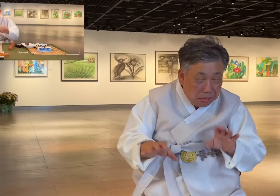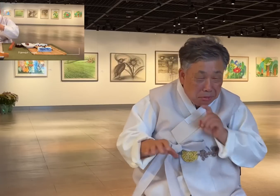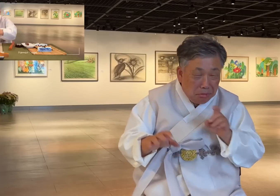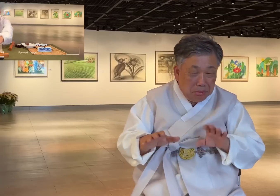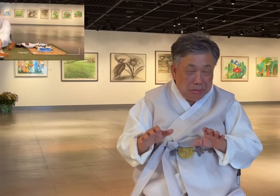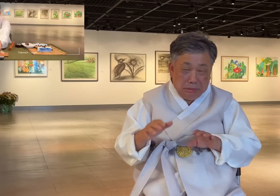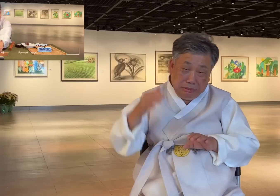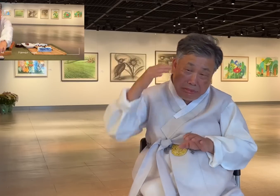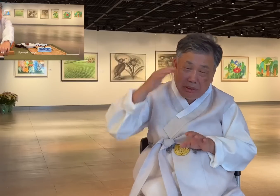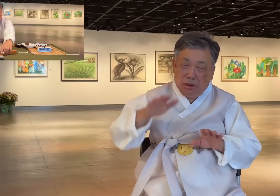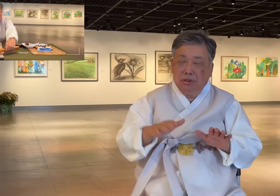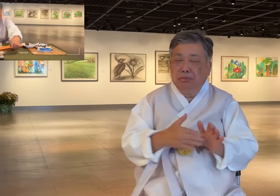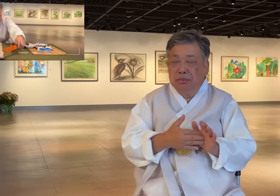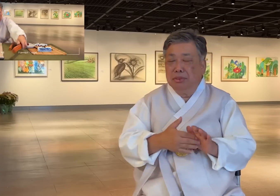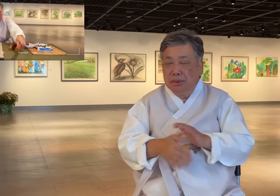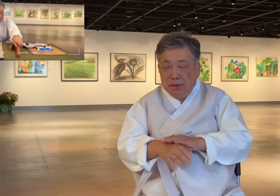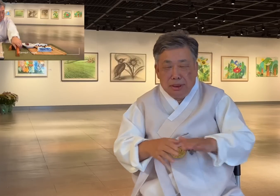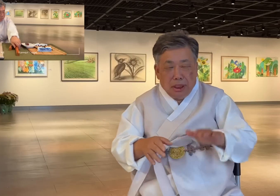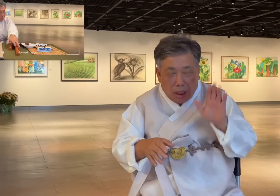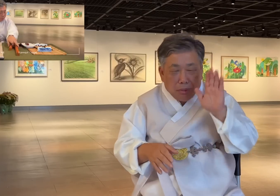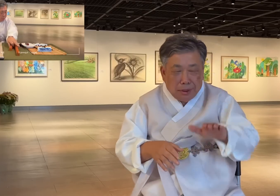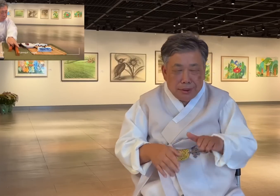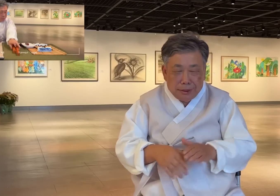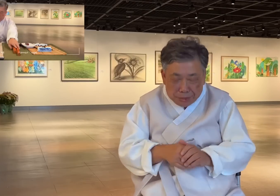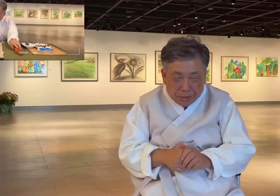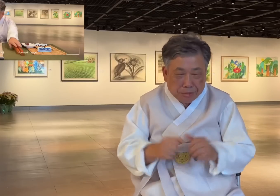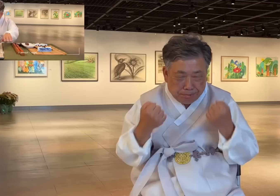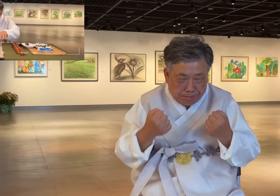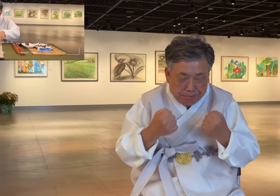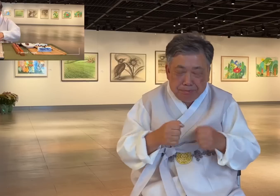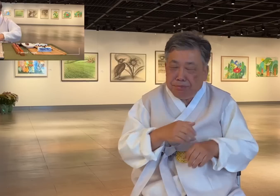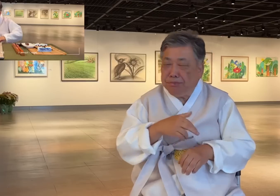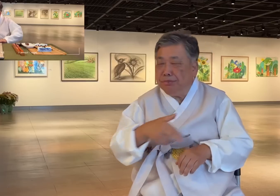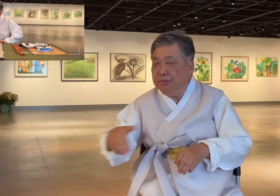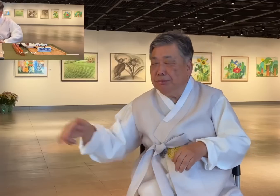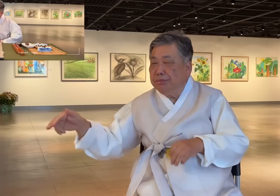He told me to go home and I told him to stay strong and stay healthy.